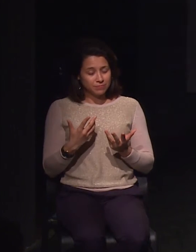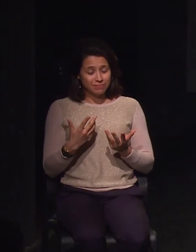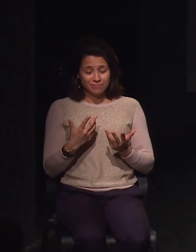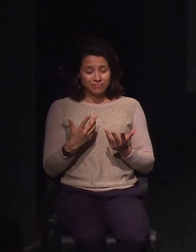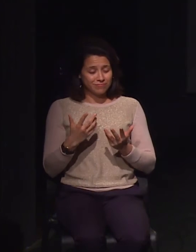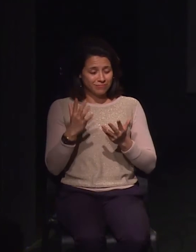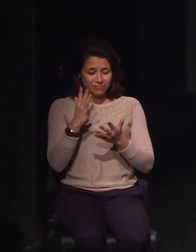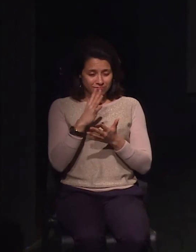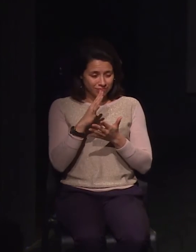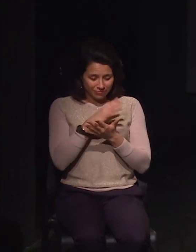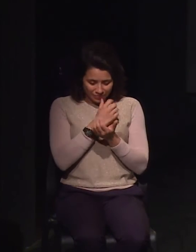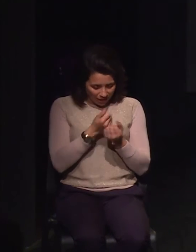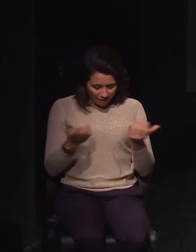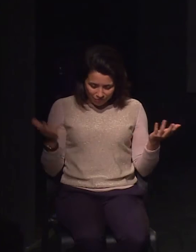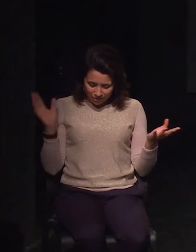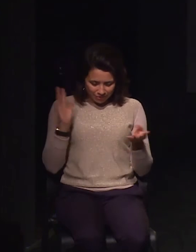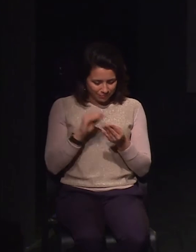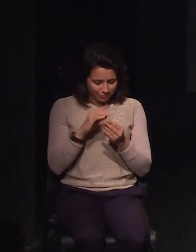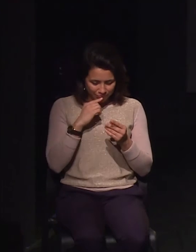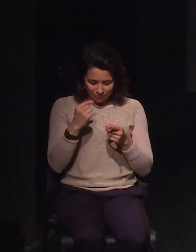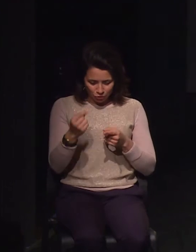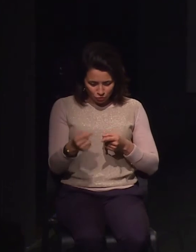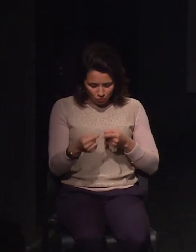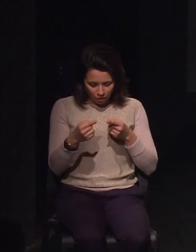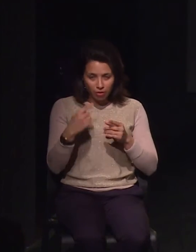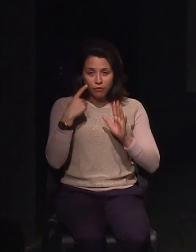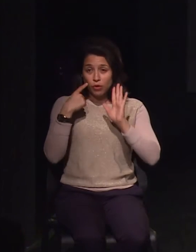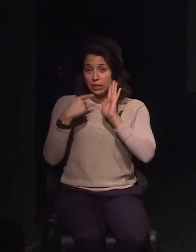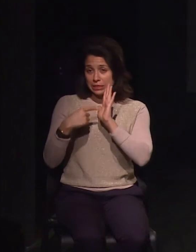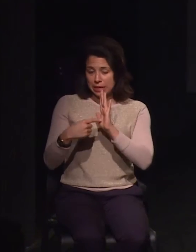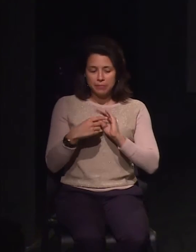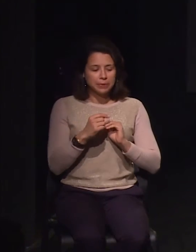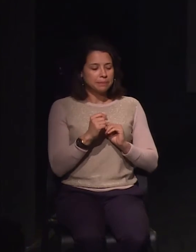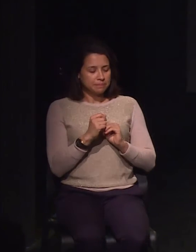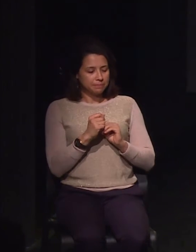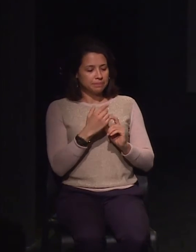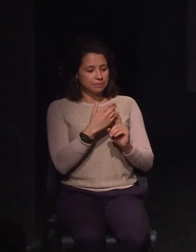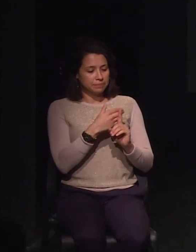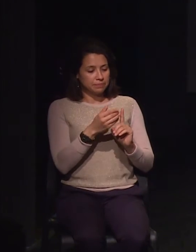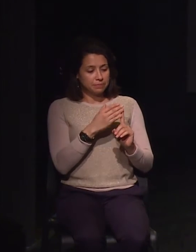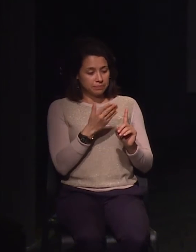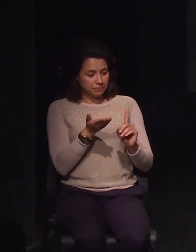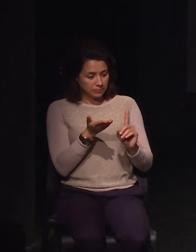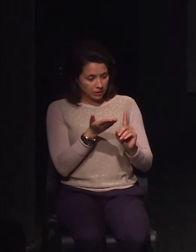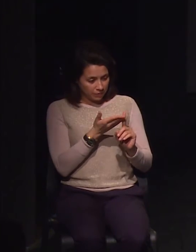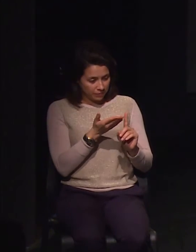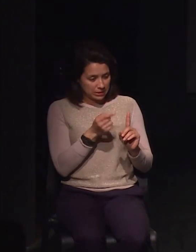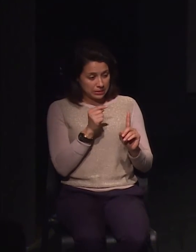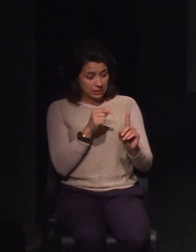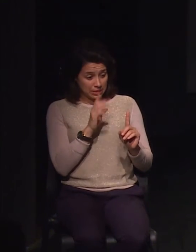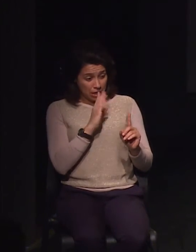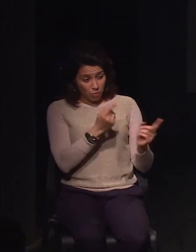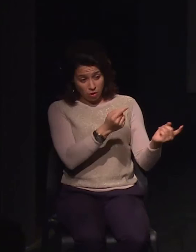It’s all struggle in a way, convincing, will they come, will people enjoy this, will